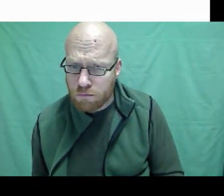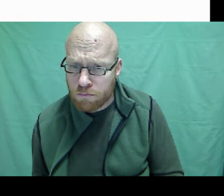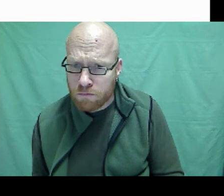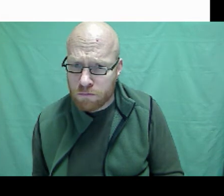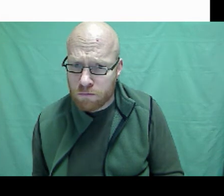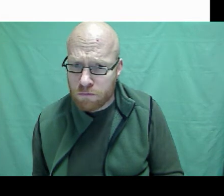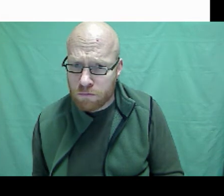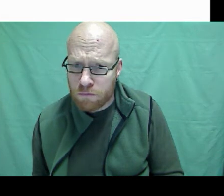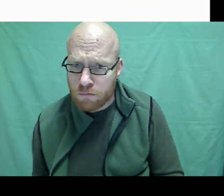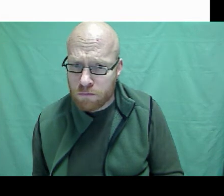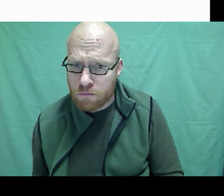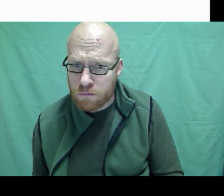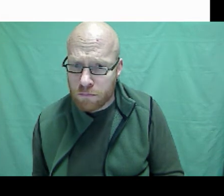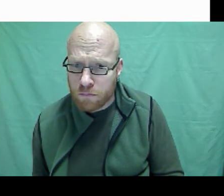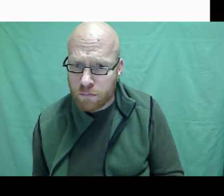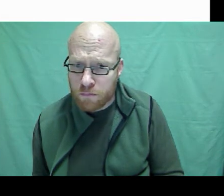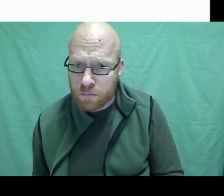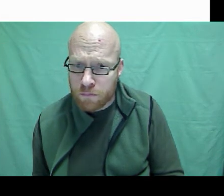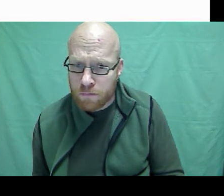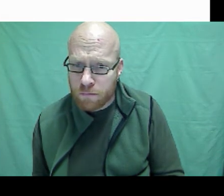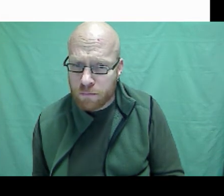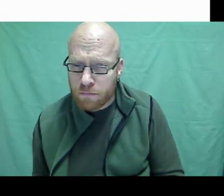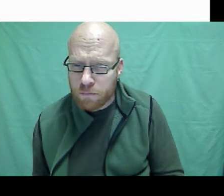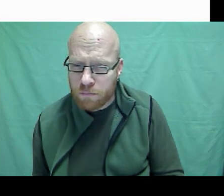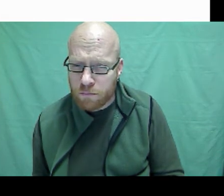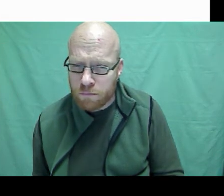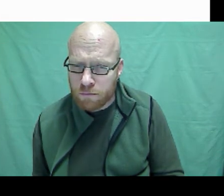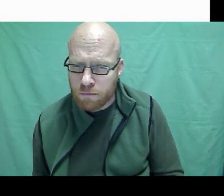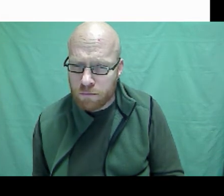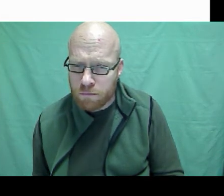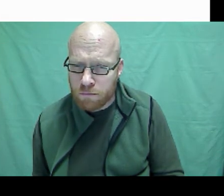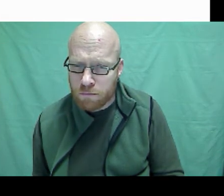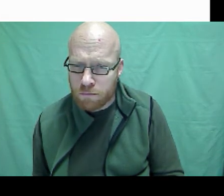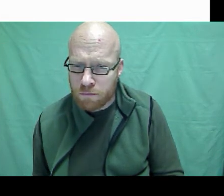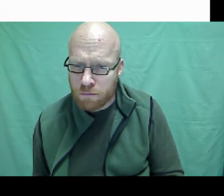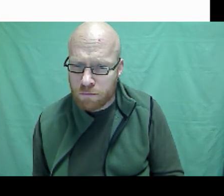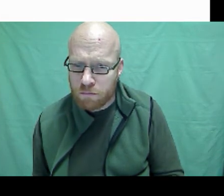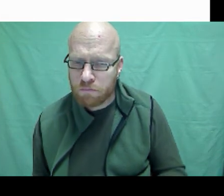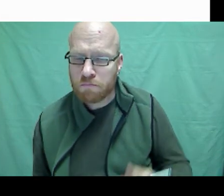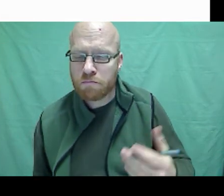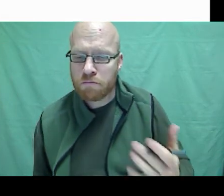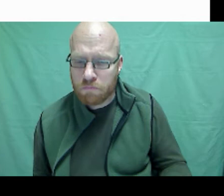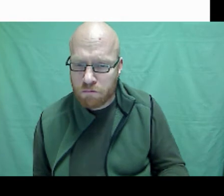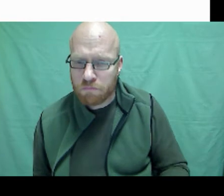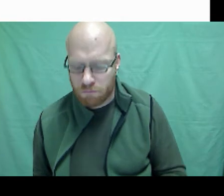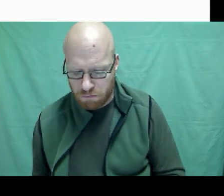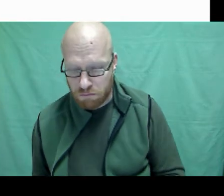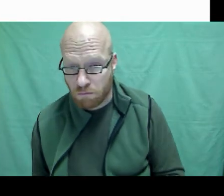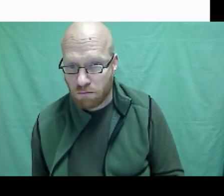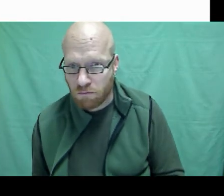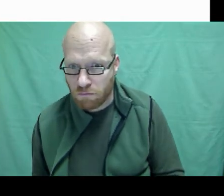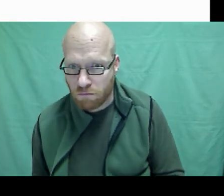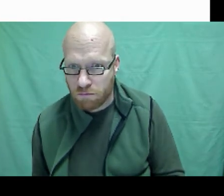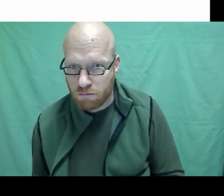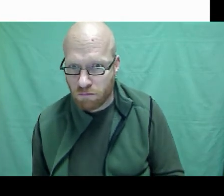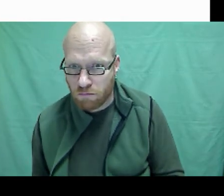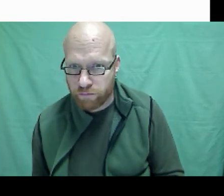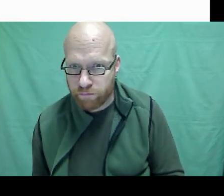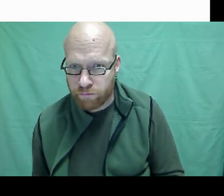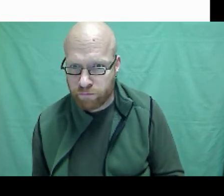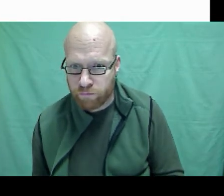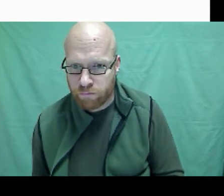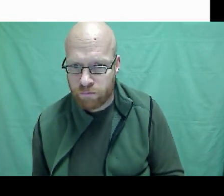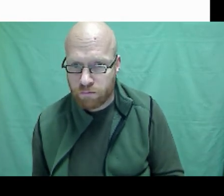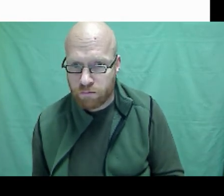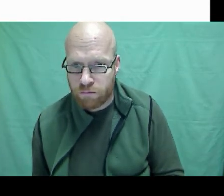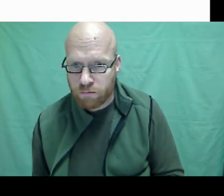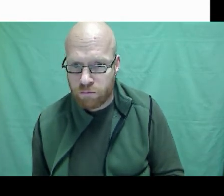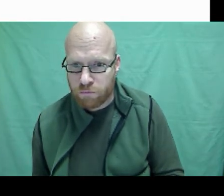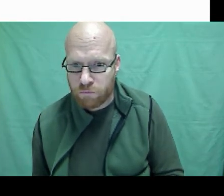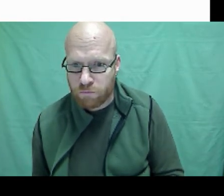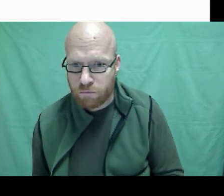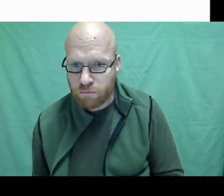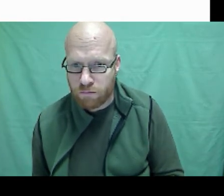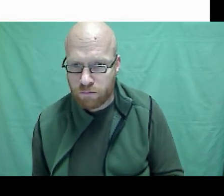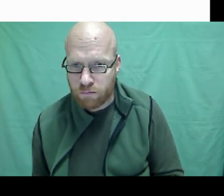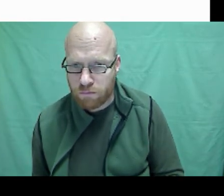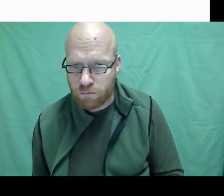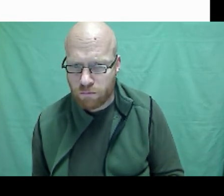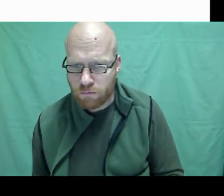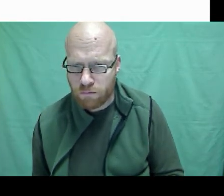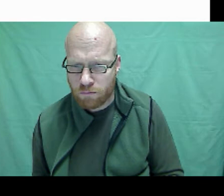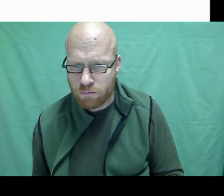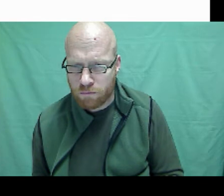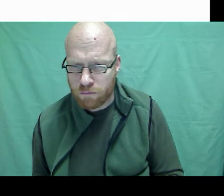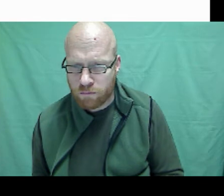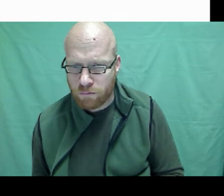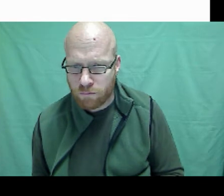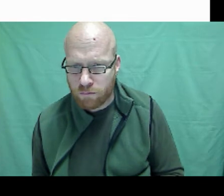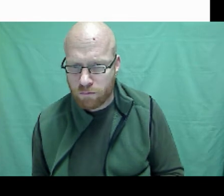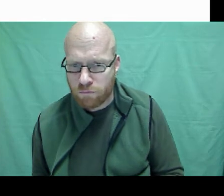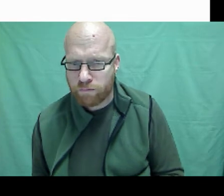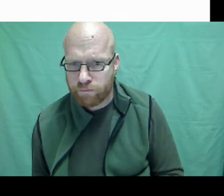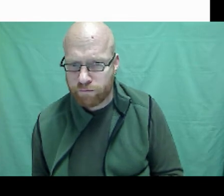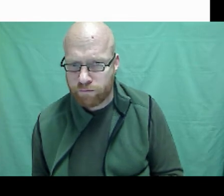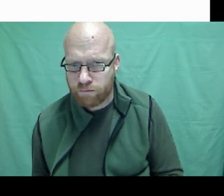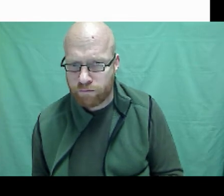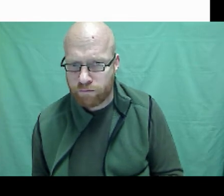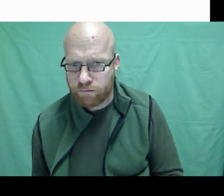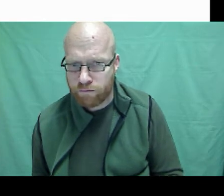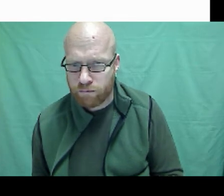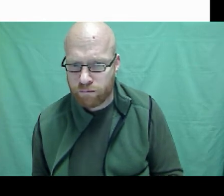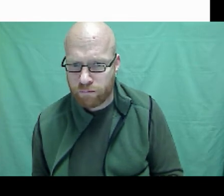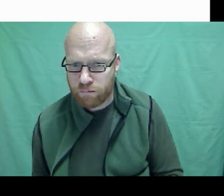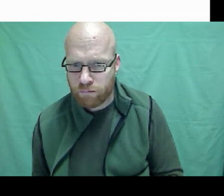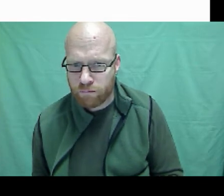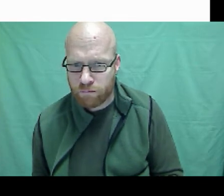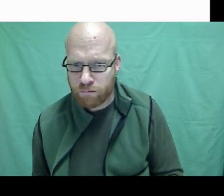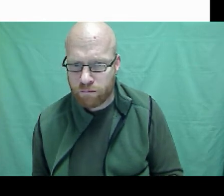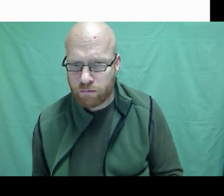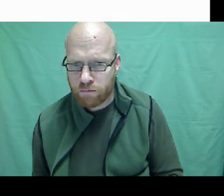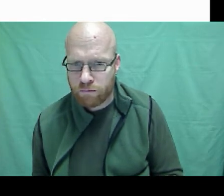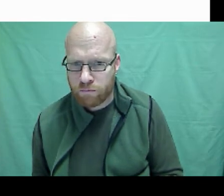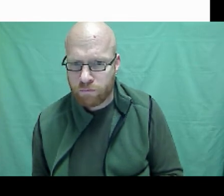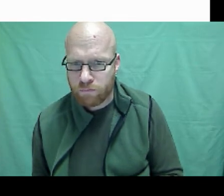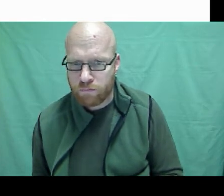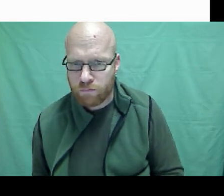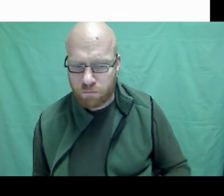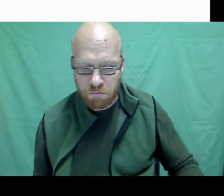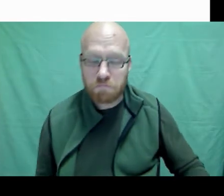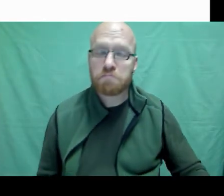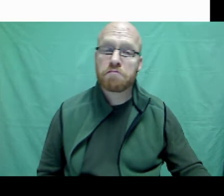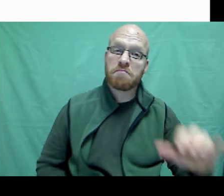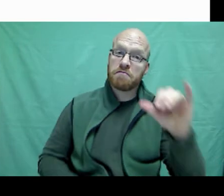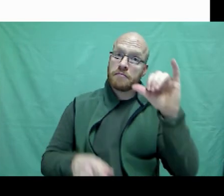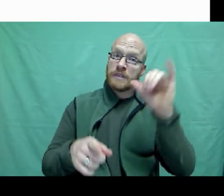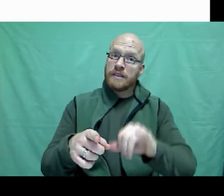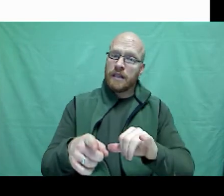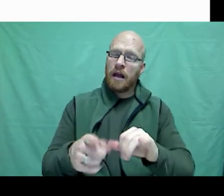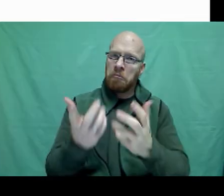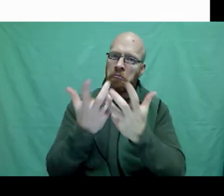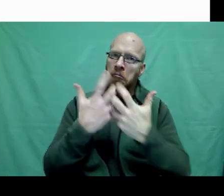[ Writing on board ]